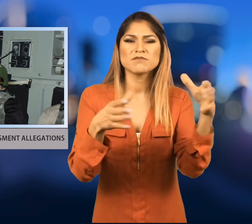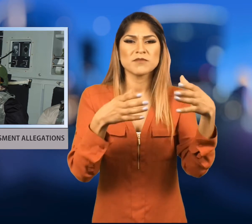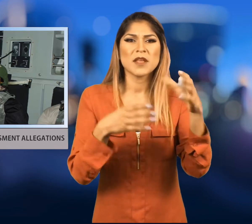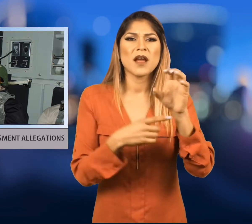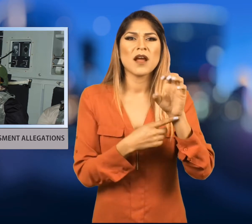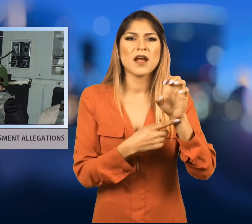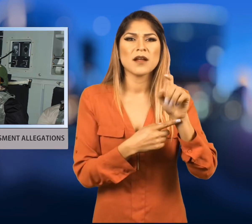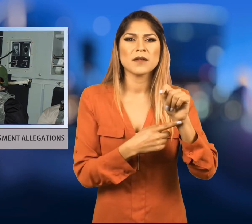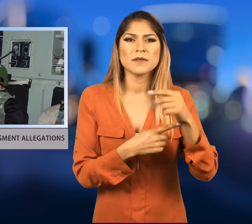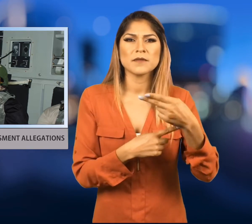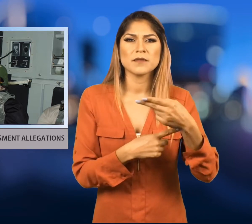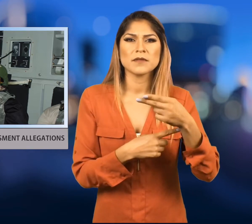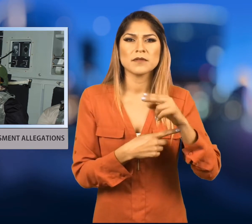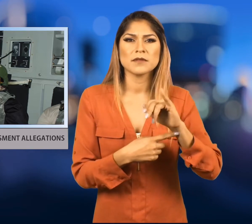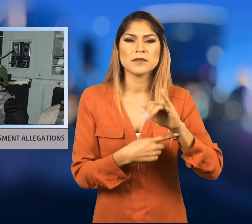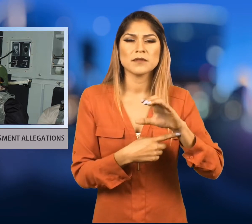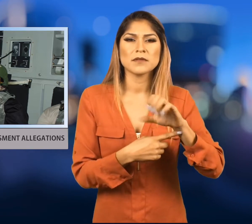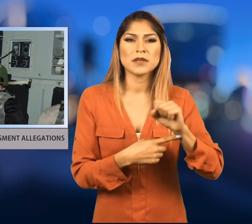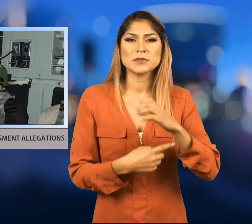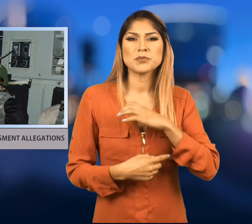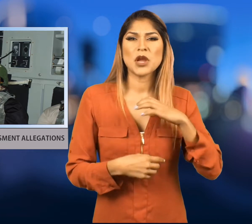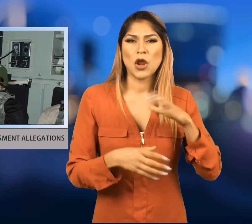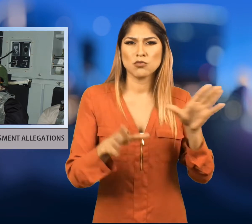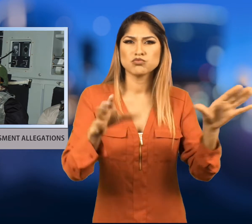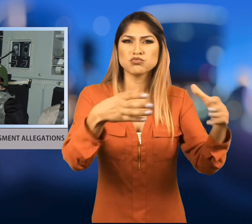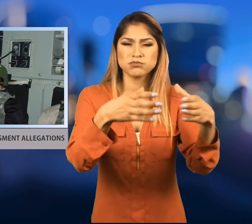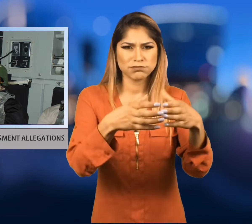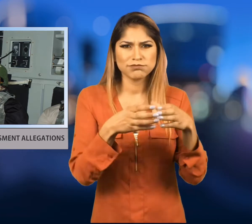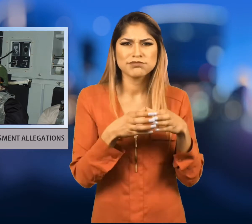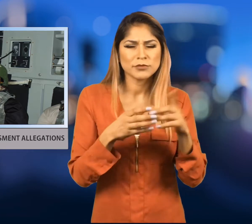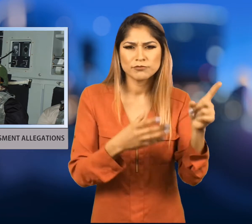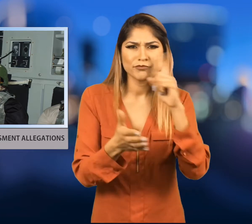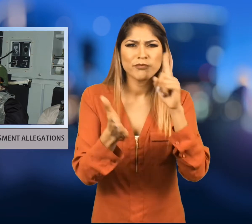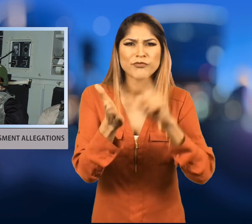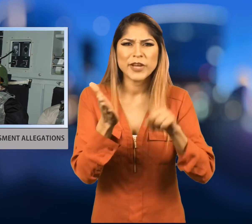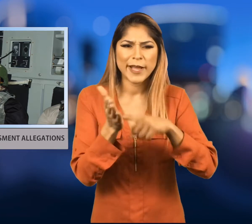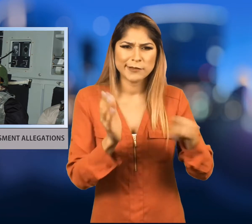ethics committee investigation into the allegations.